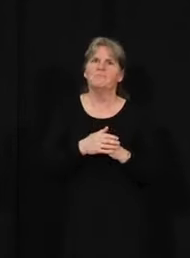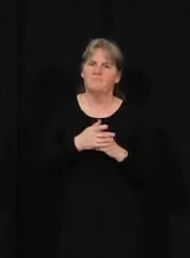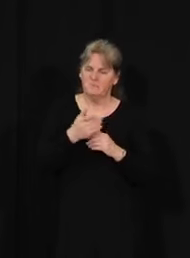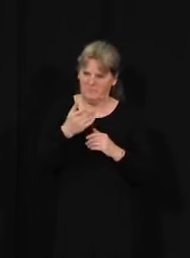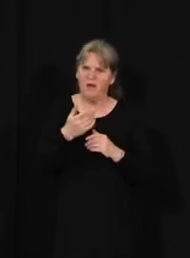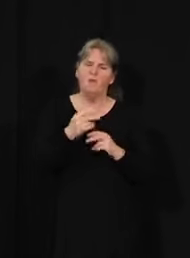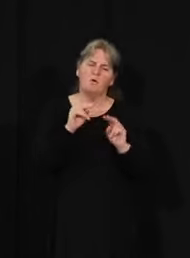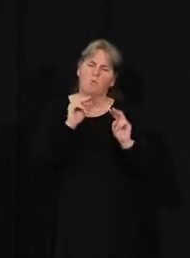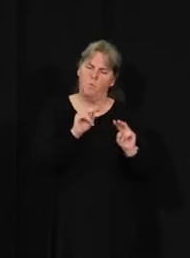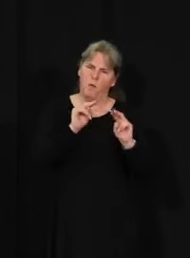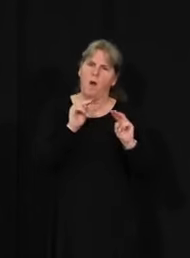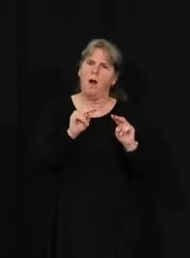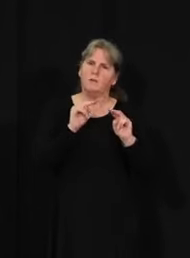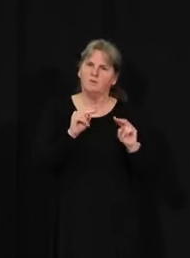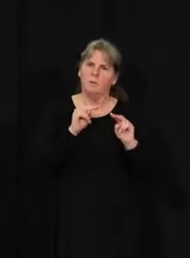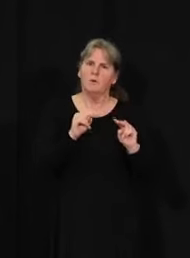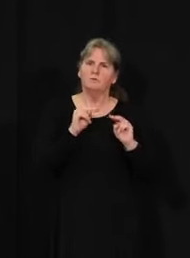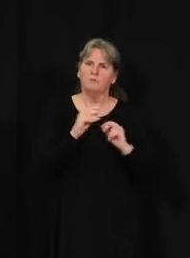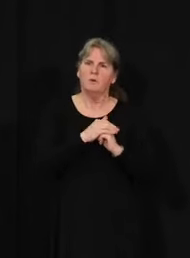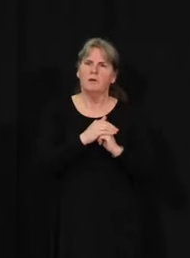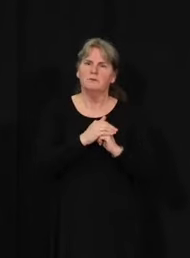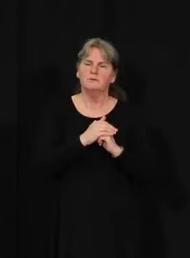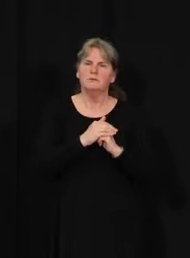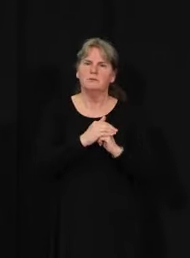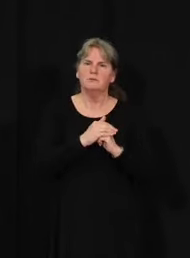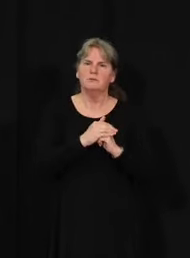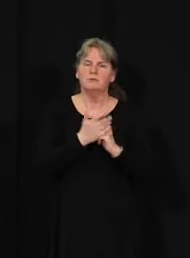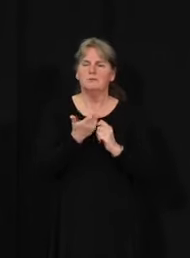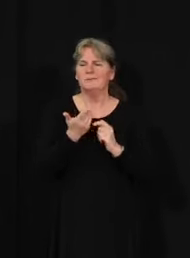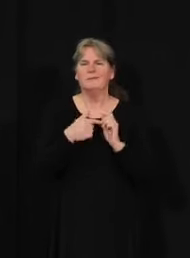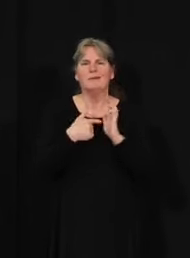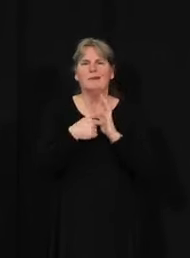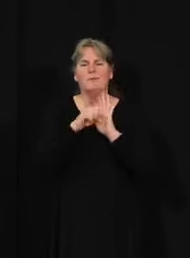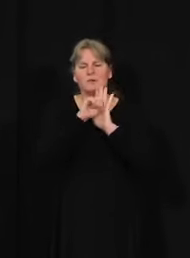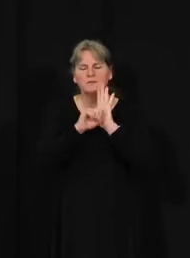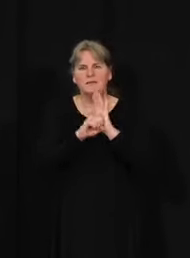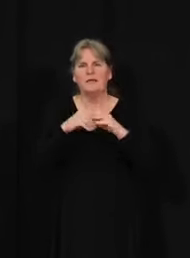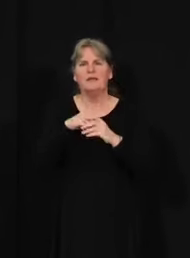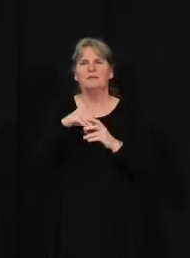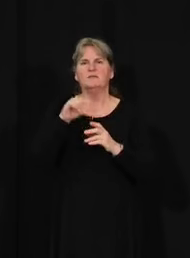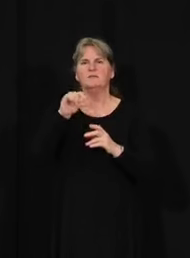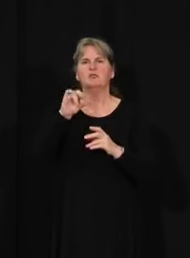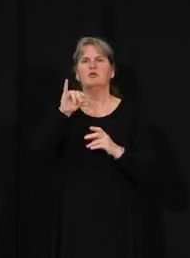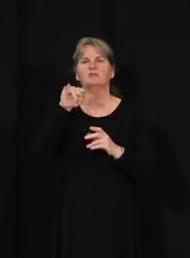We are obviously paying close attention to not just states like Georgia or Alaska next